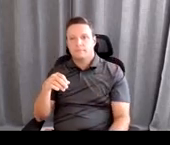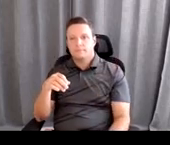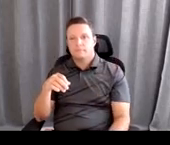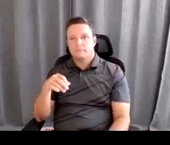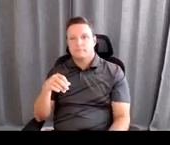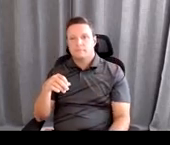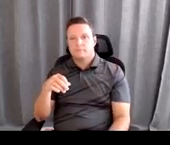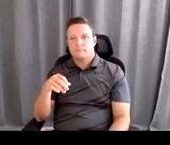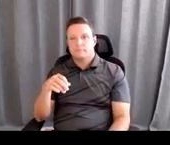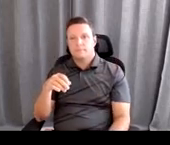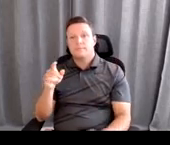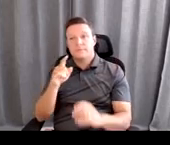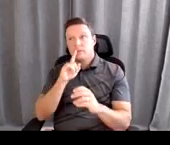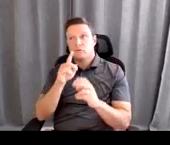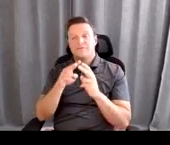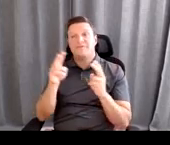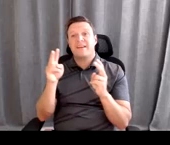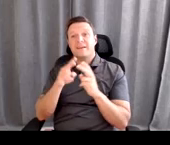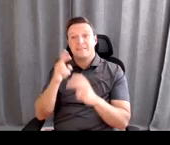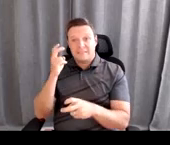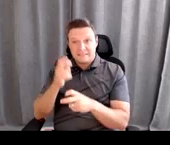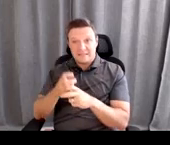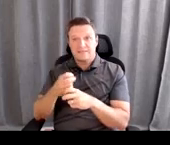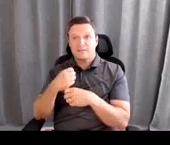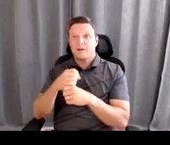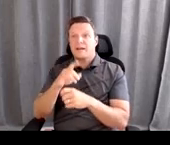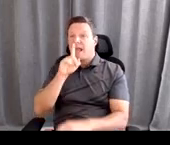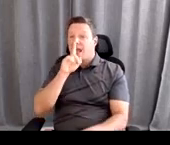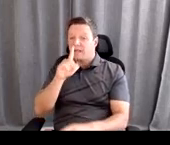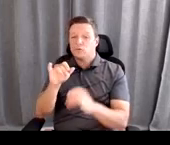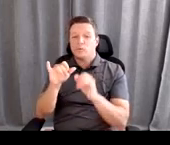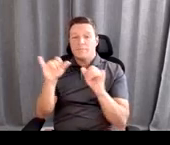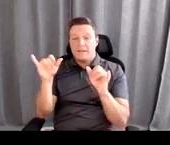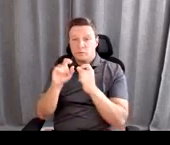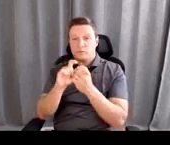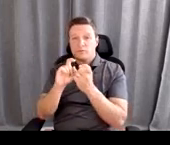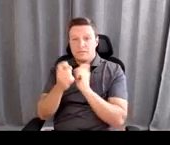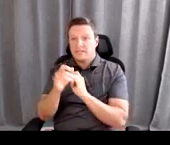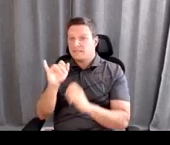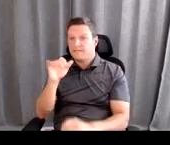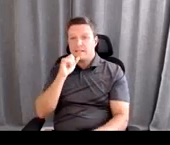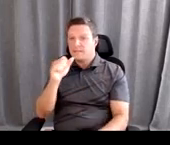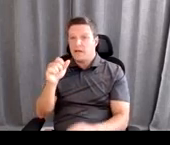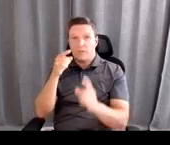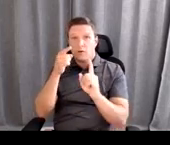it's very difficult to create actual measurable change. But if if that isn't the goal, then what are we all doing here?